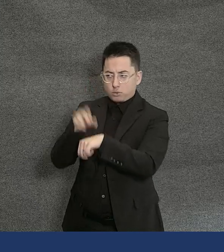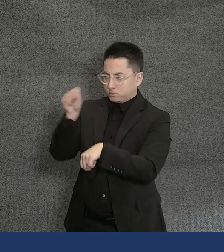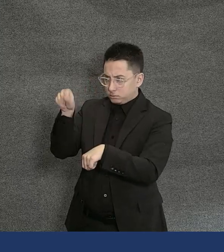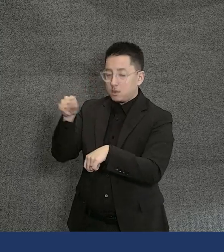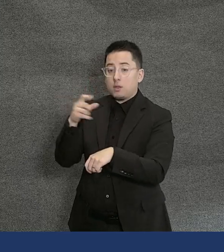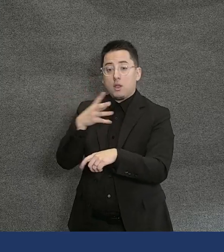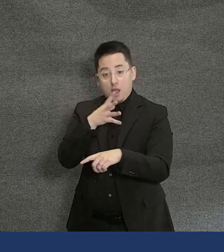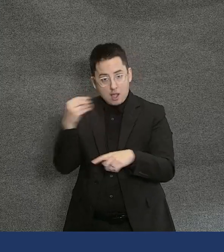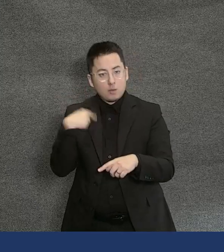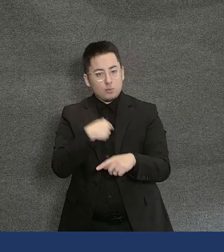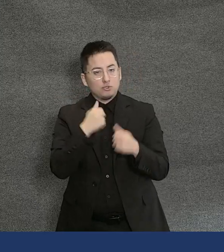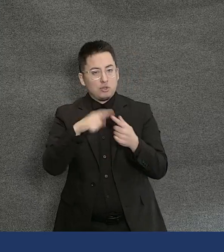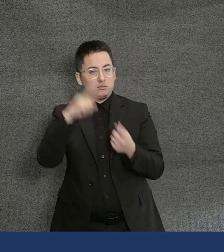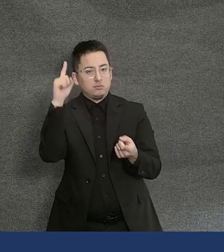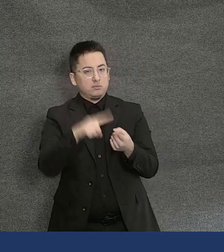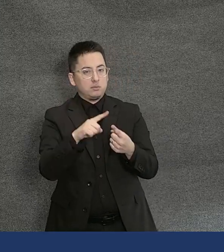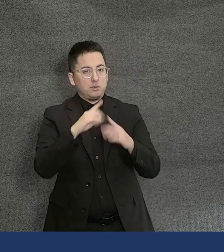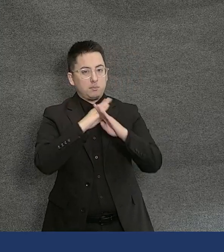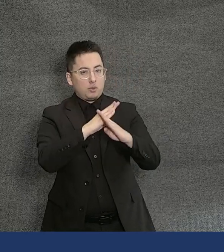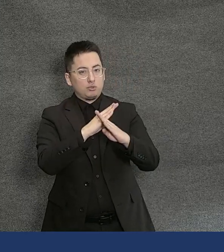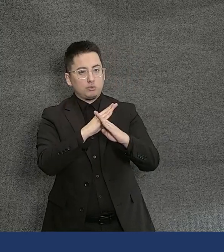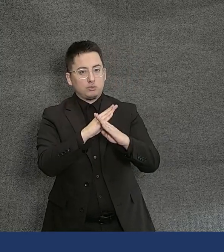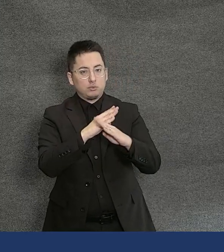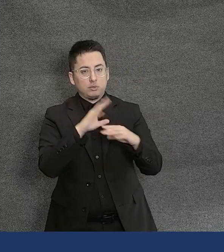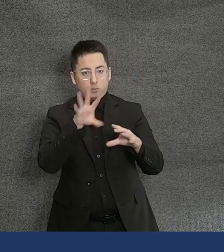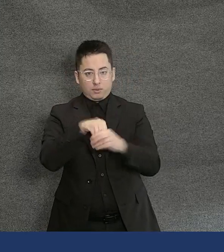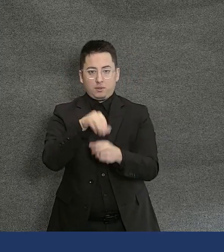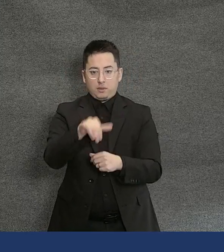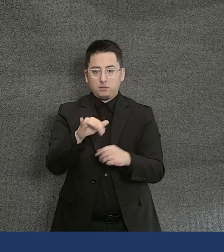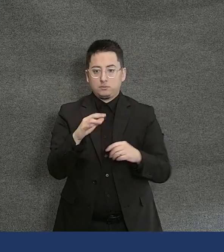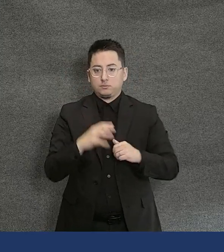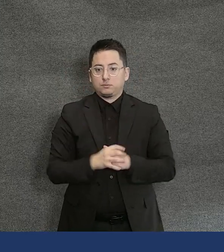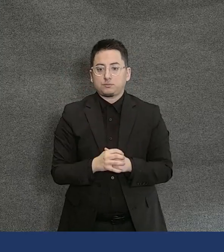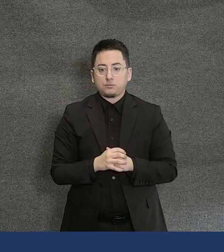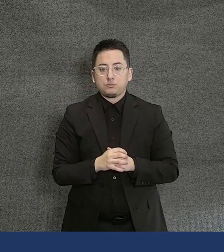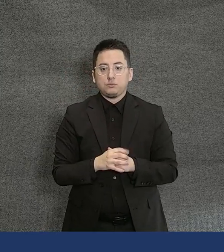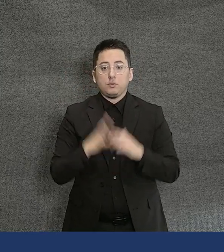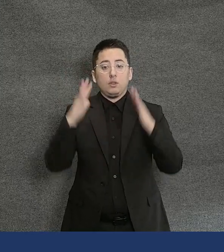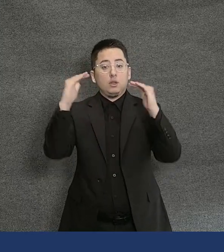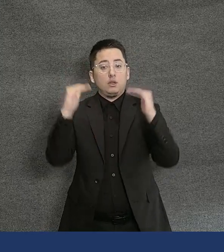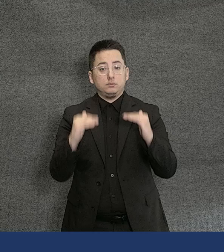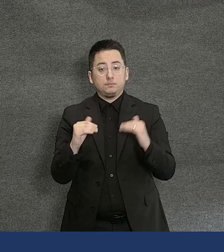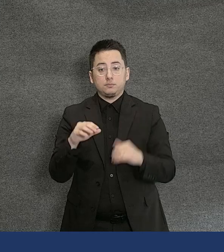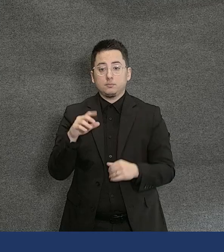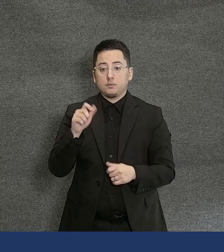We're also working on adaptive technology, assistive technology, remote services, all the things